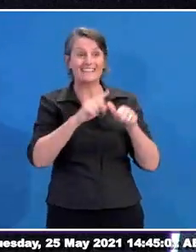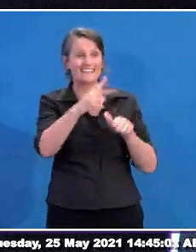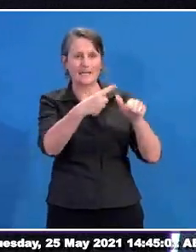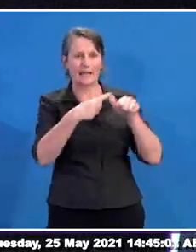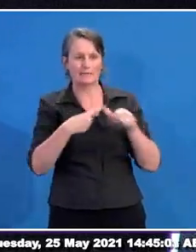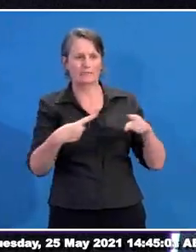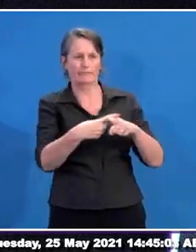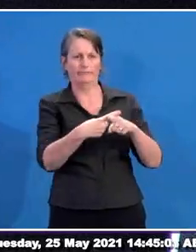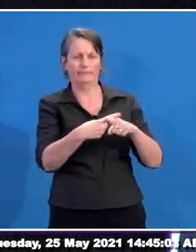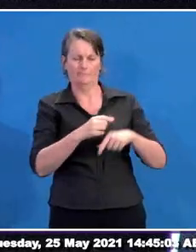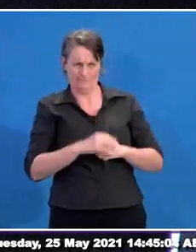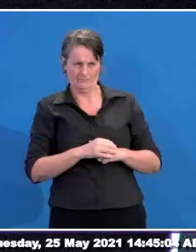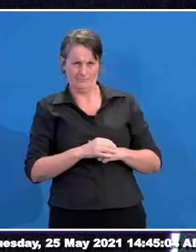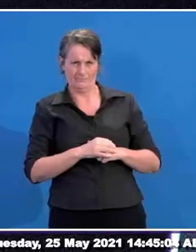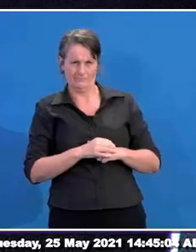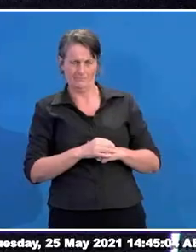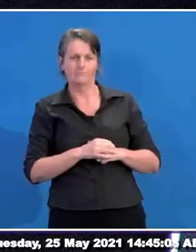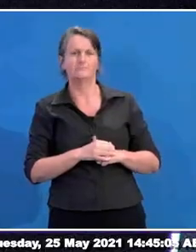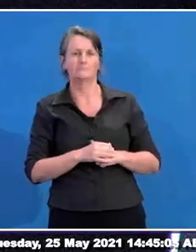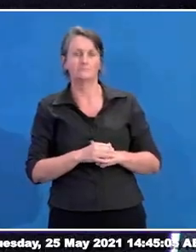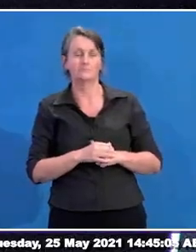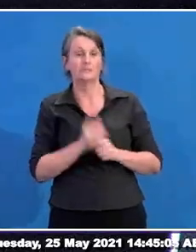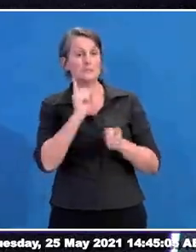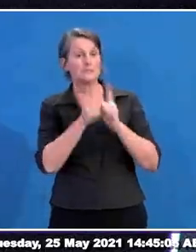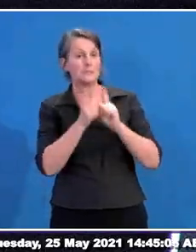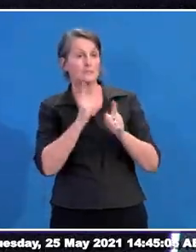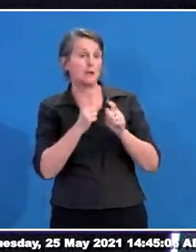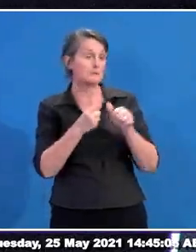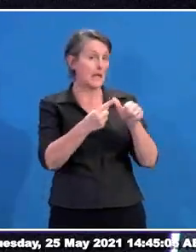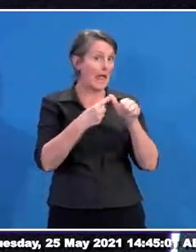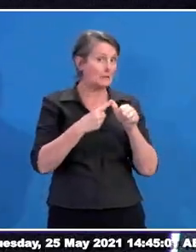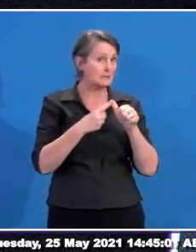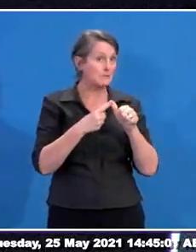you get quite congruent responses, so I put a lot of weight on the